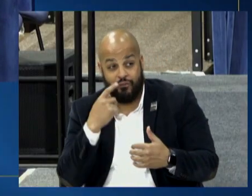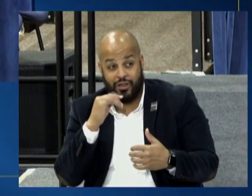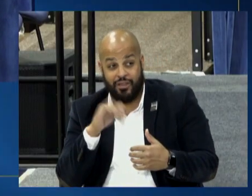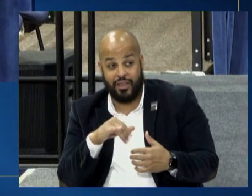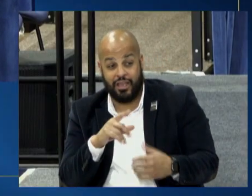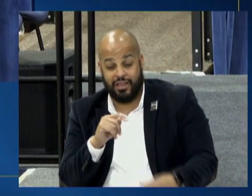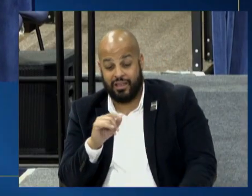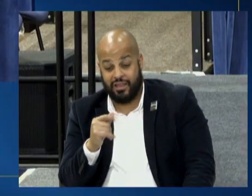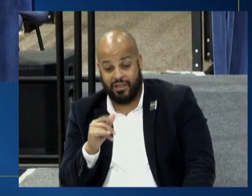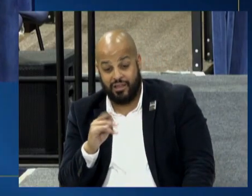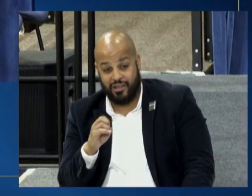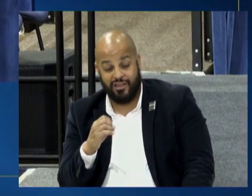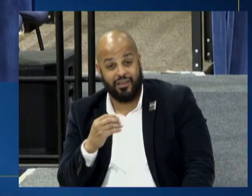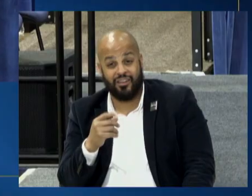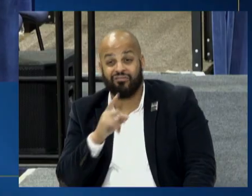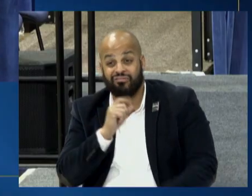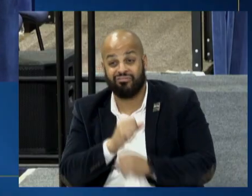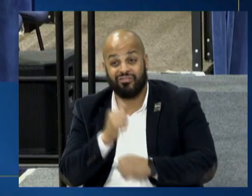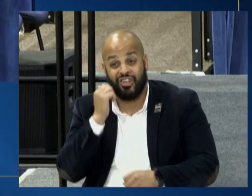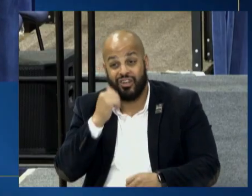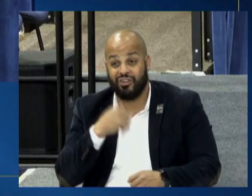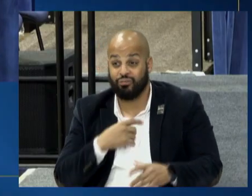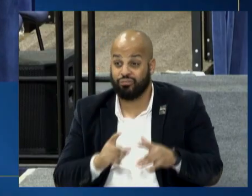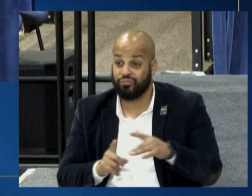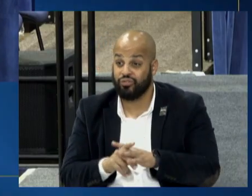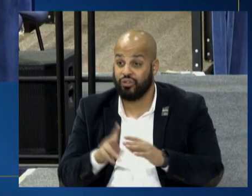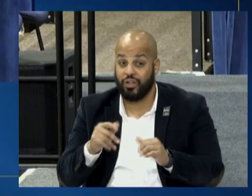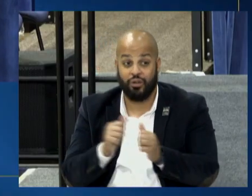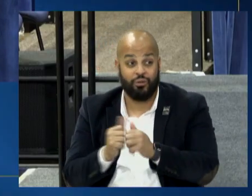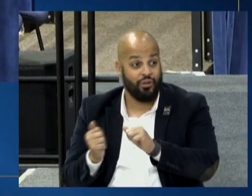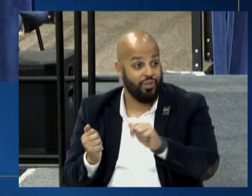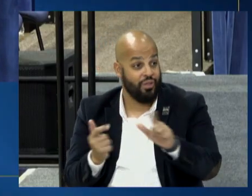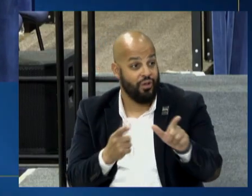every day, we show up with all of you, our colleagues at CancerX. You bring